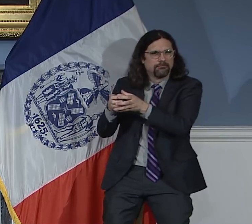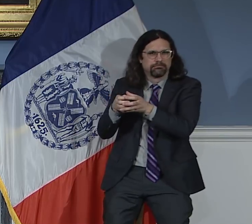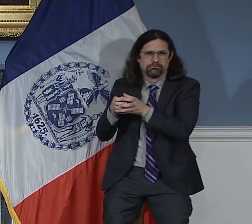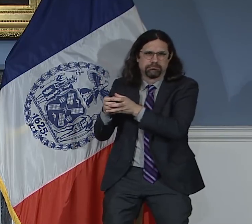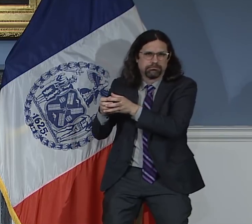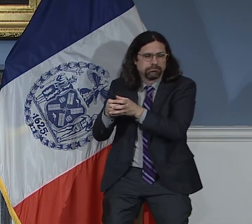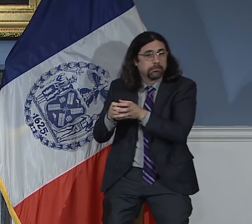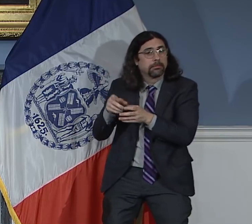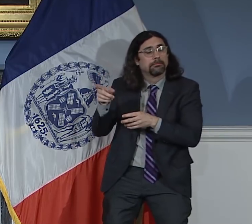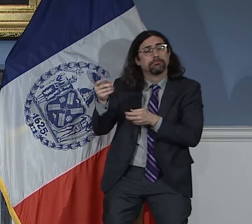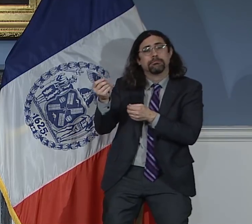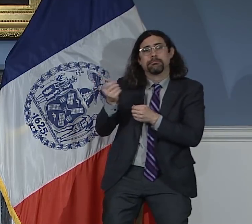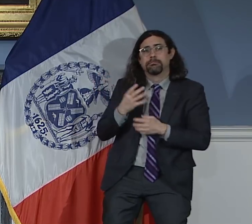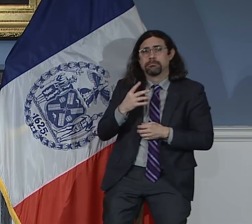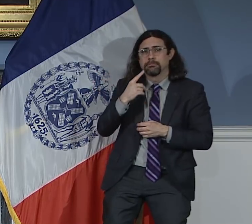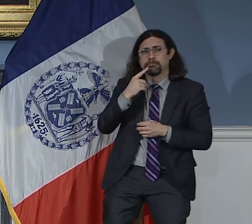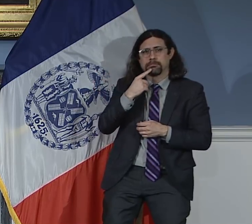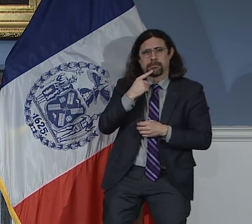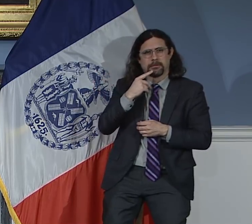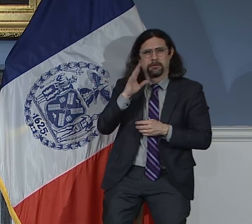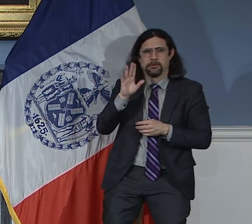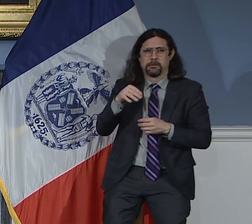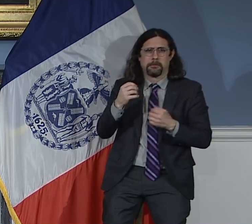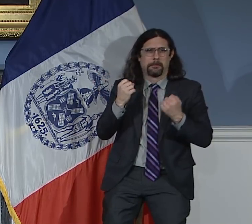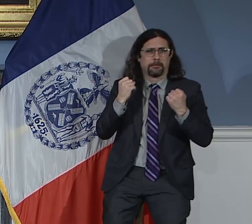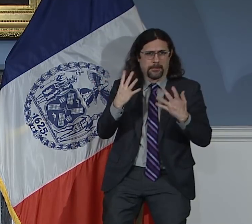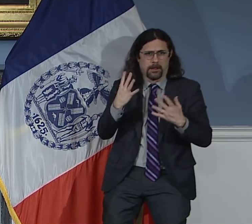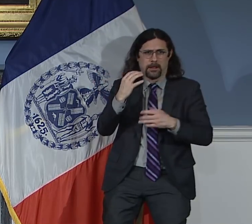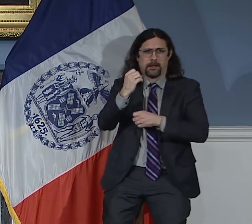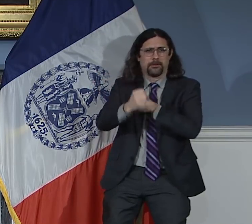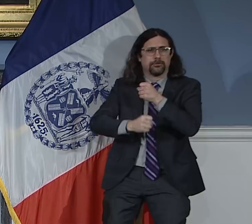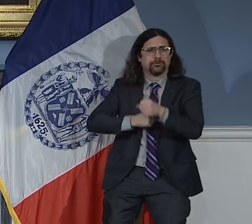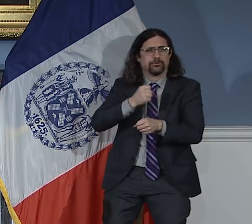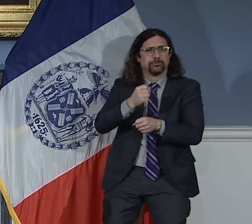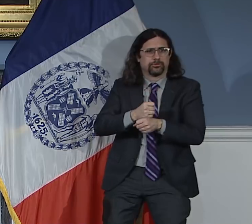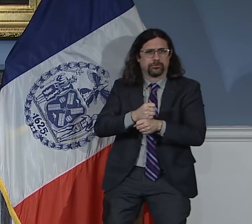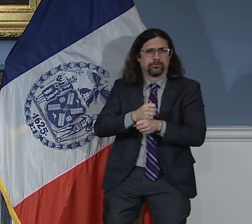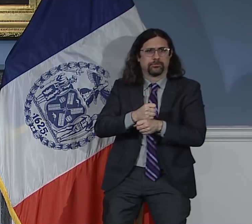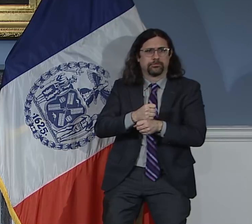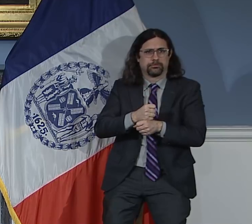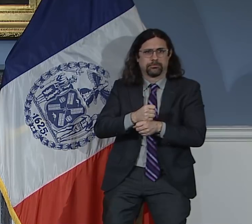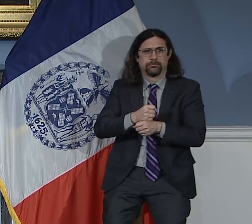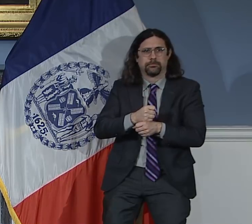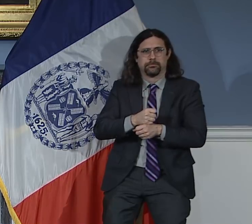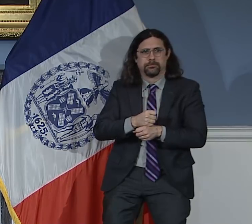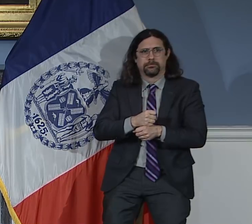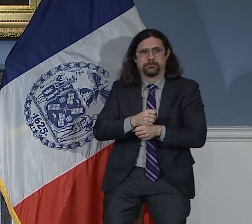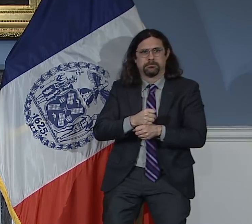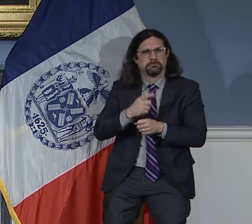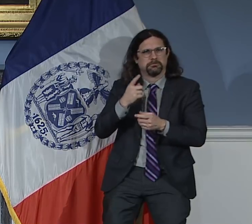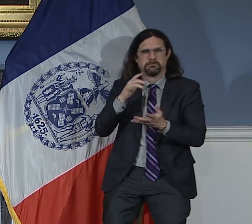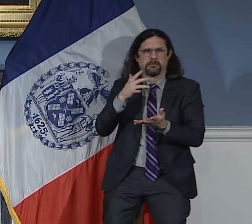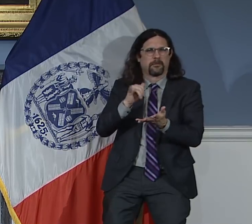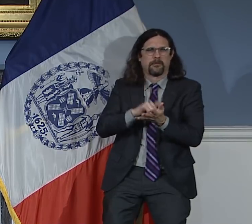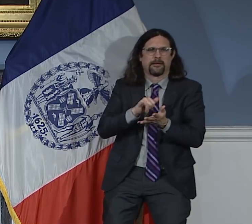OVER DECADES AND DECEADST I UWOL HAVE BEEN UNIMAGINABLE TO KPEE SHI LDOER PARENTS AWAY FROM